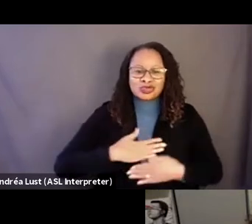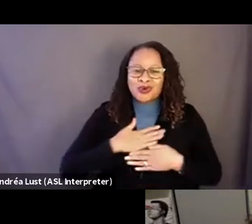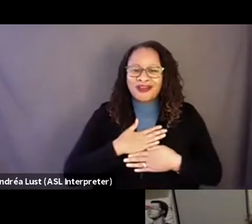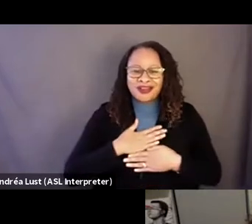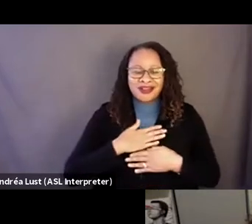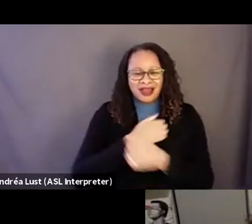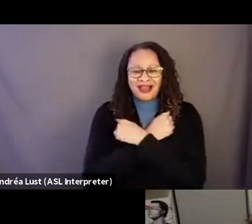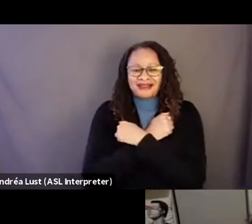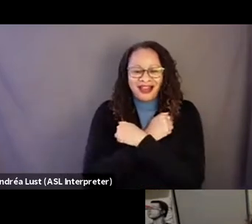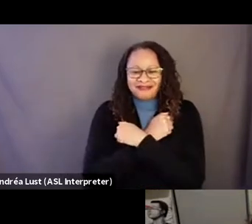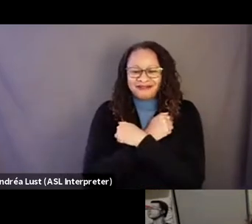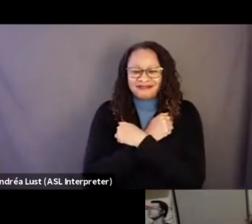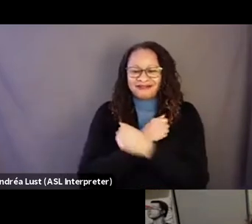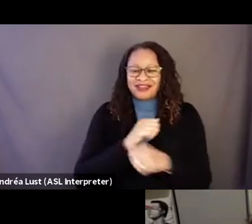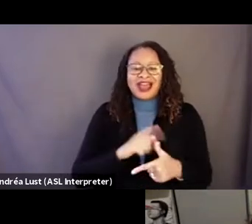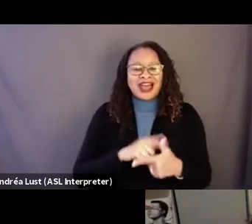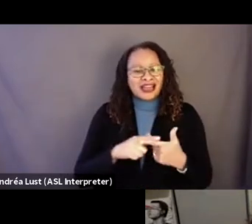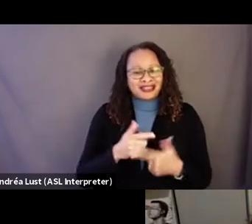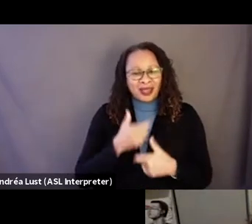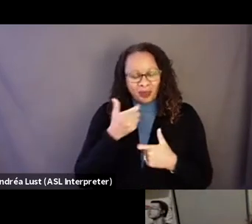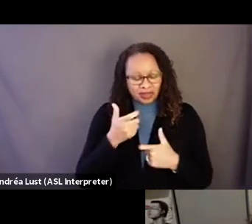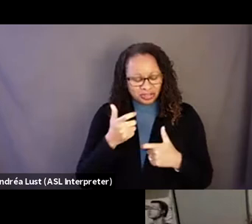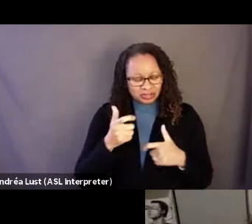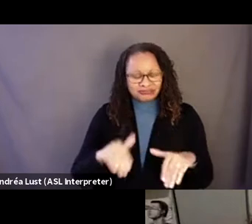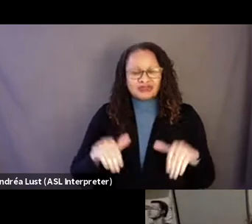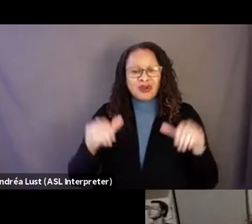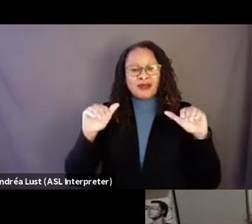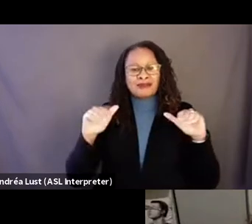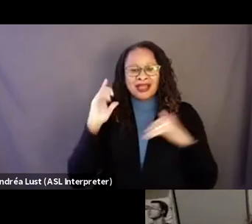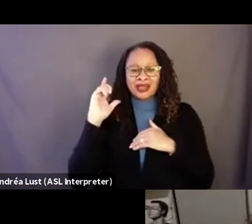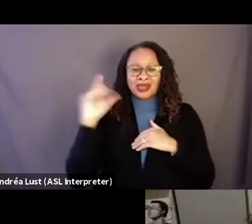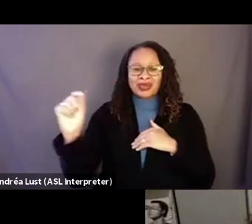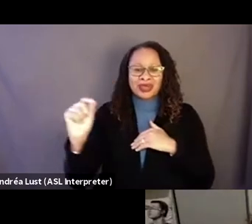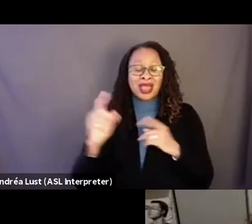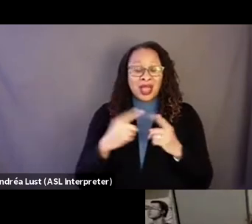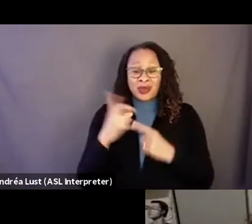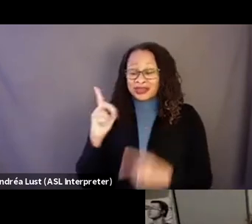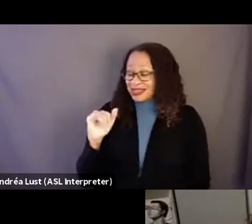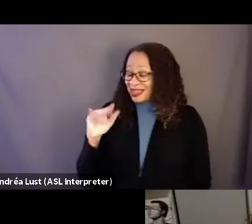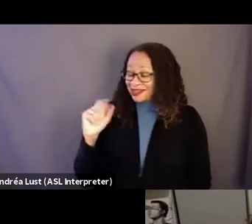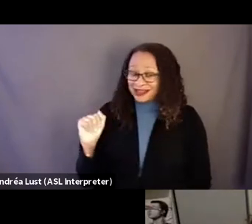And then, watching them grow, as Nunu says about when Diana first came, when YVette first came.